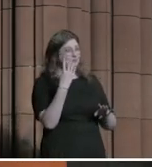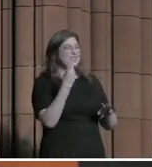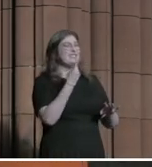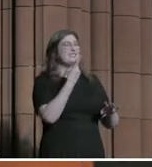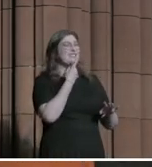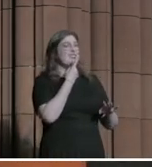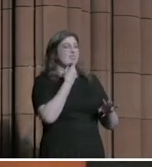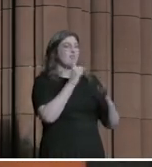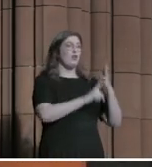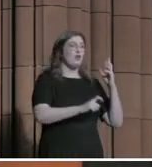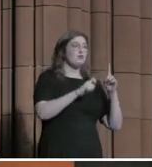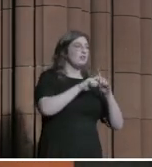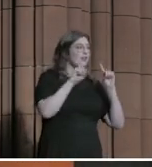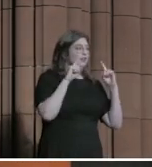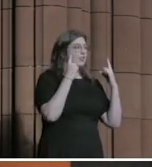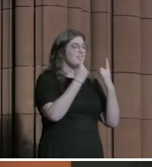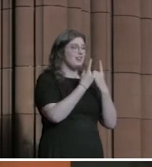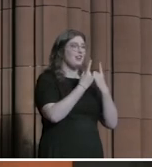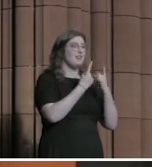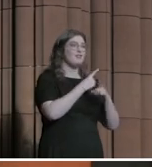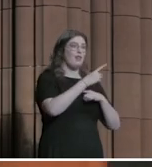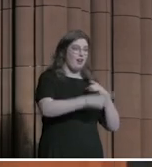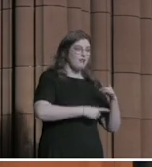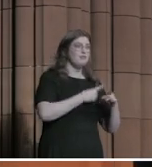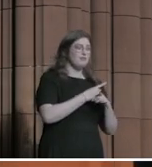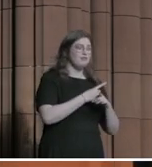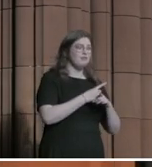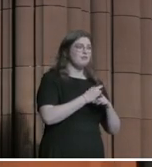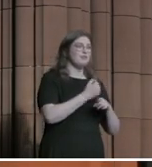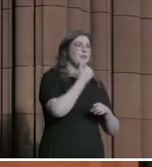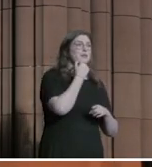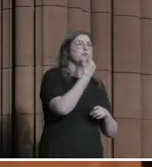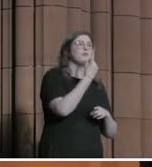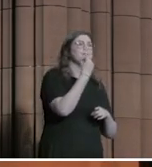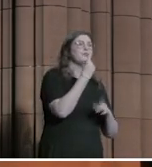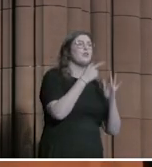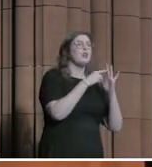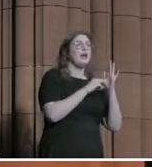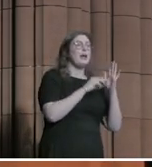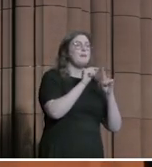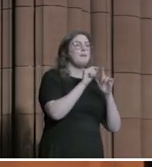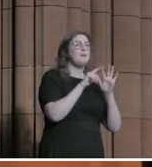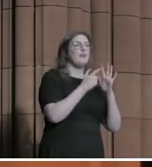behind just to Imperial College. They're not just laurels that we rest upon.